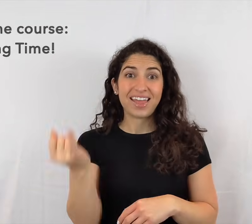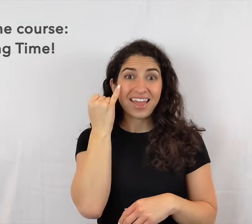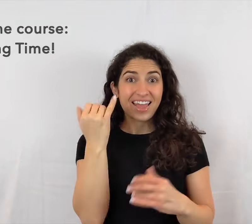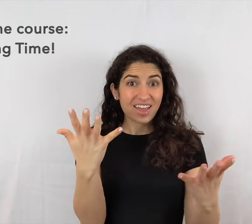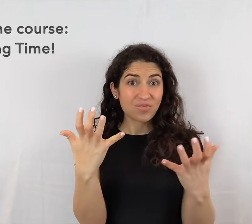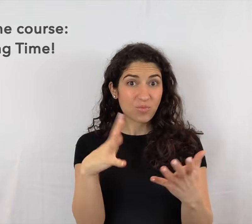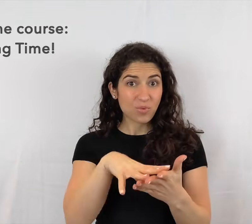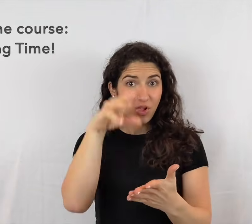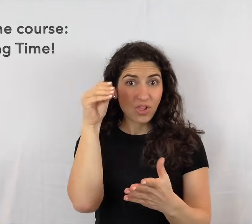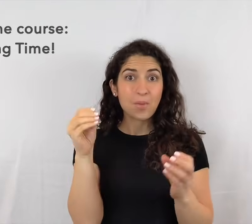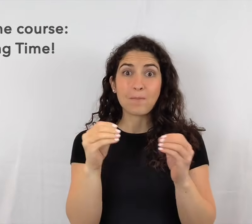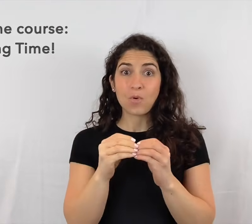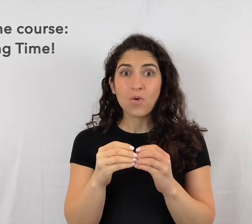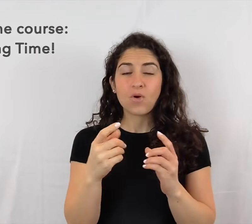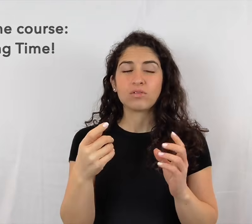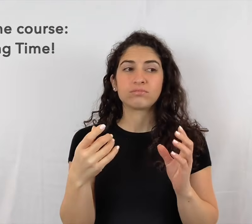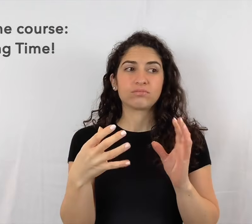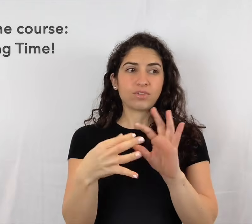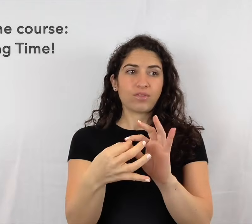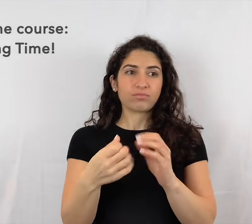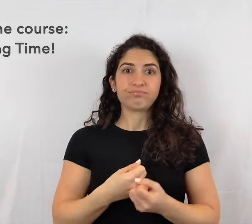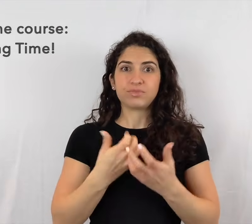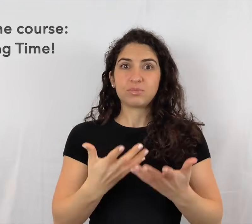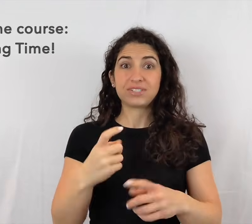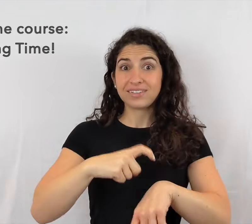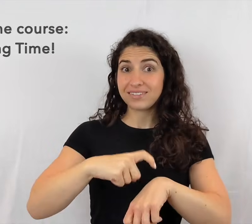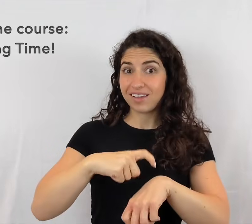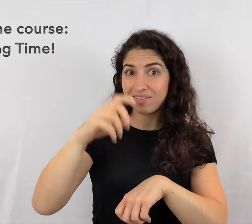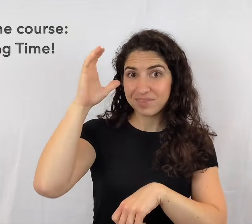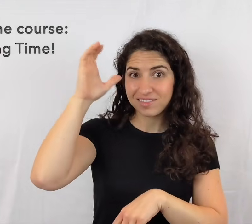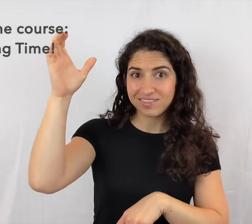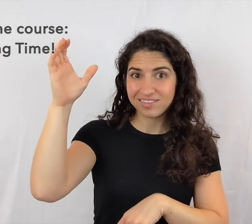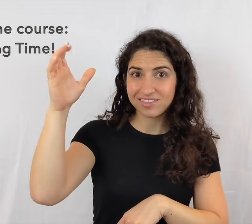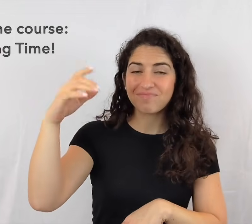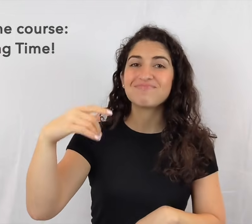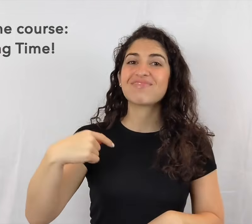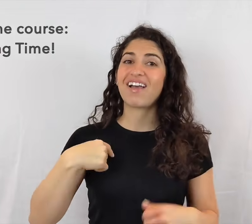If you want to learn more related to expressing time concepts,